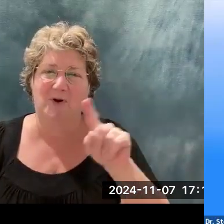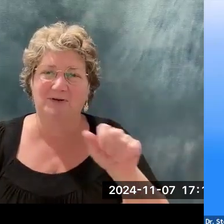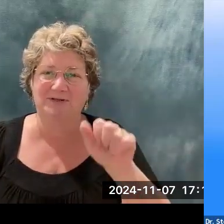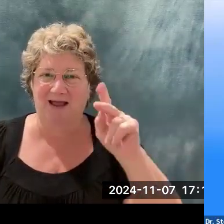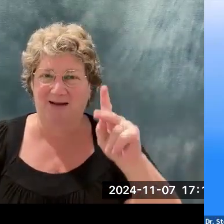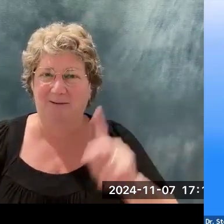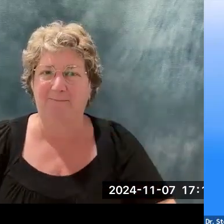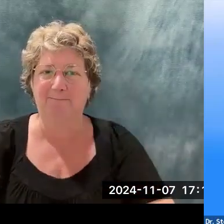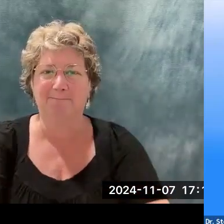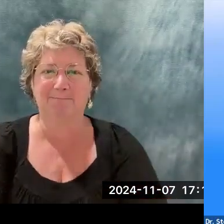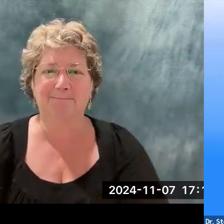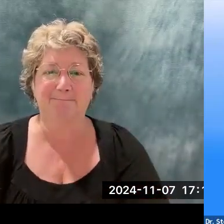Thank you so much.